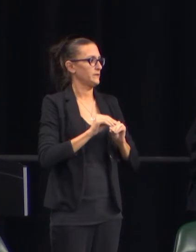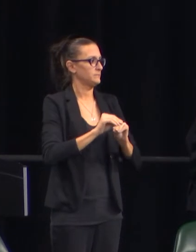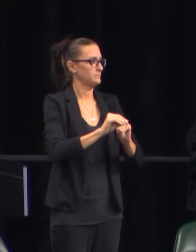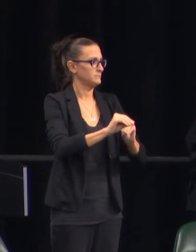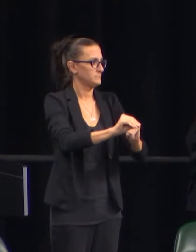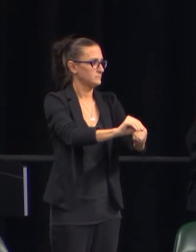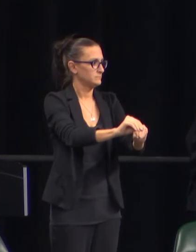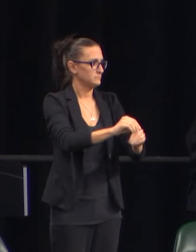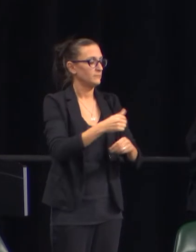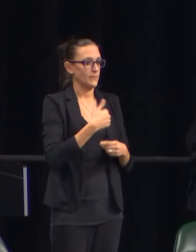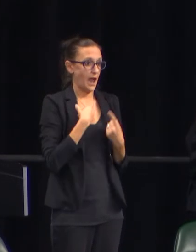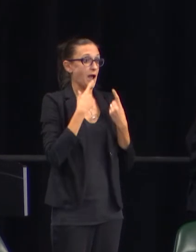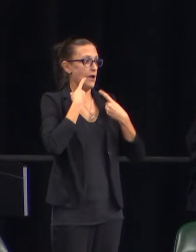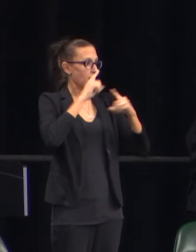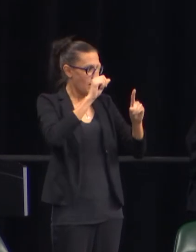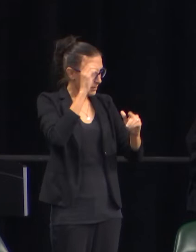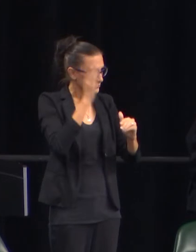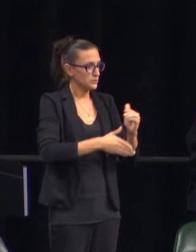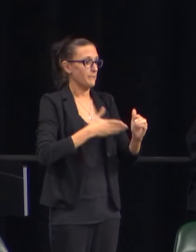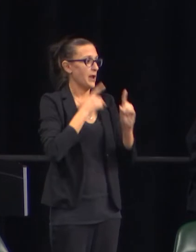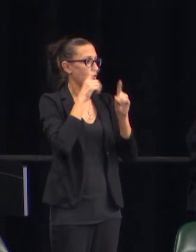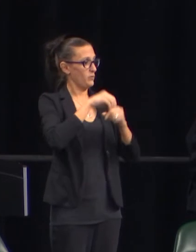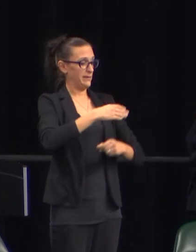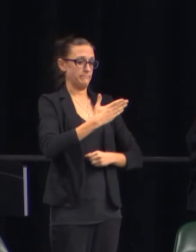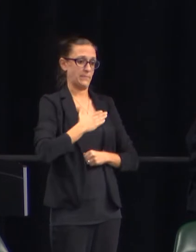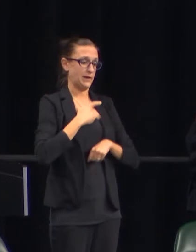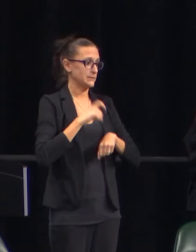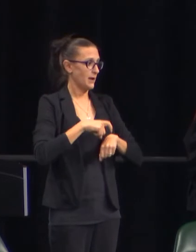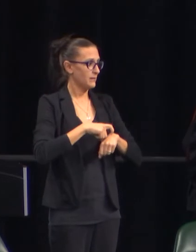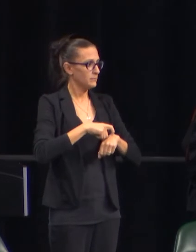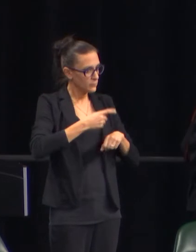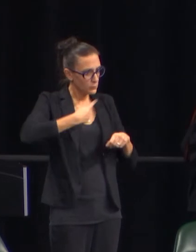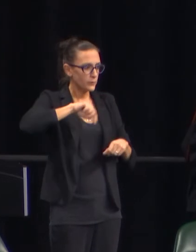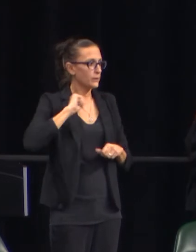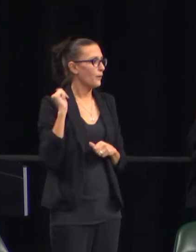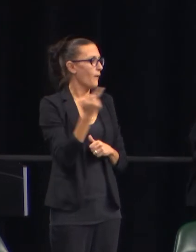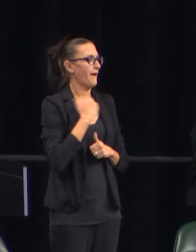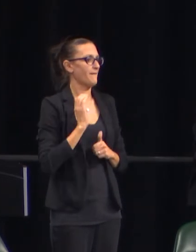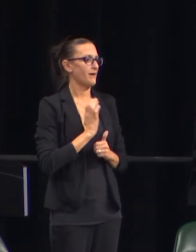"I accomplished my goal in my time, "we all move at our own pace,